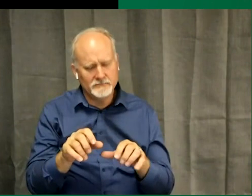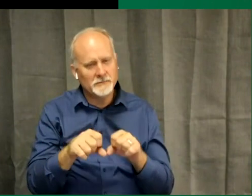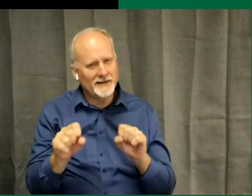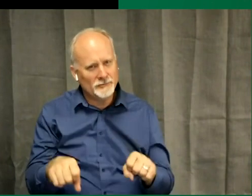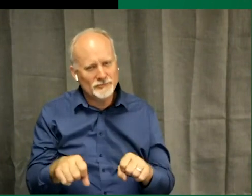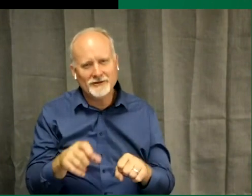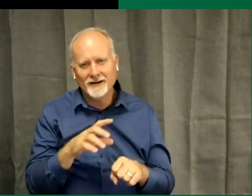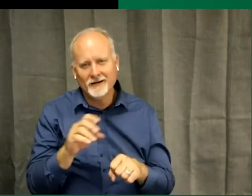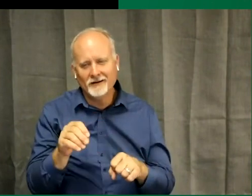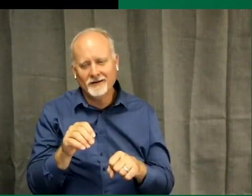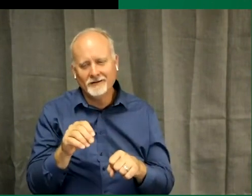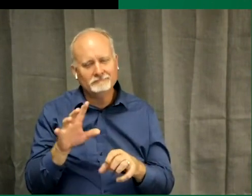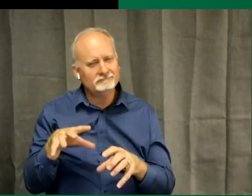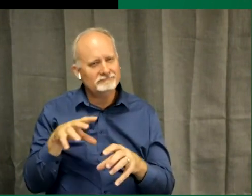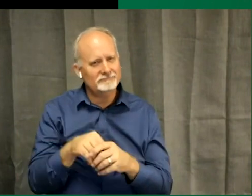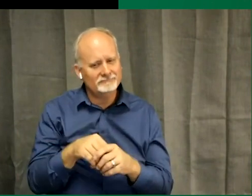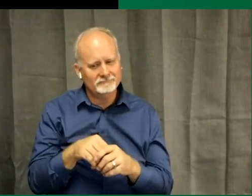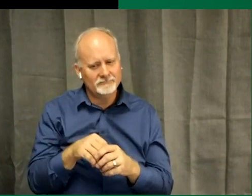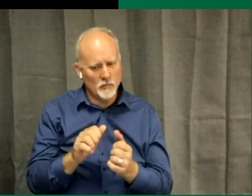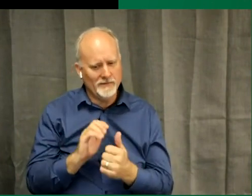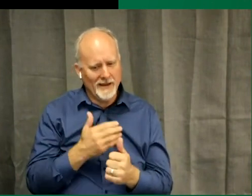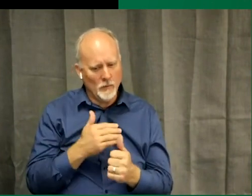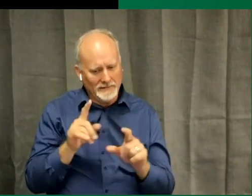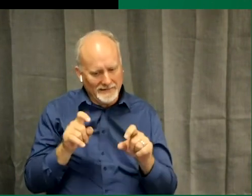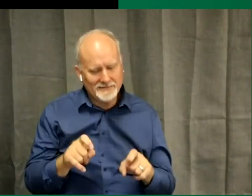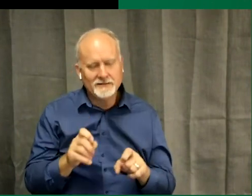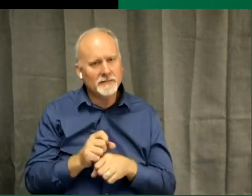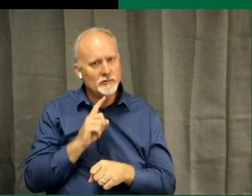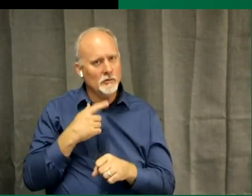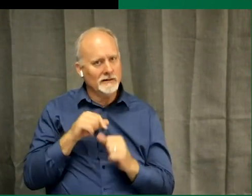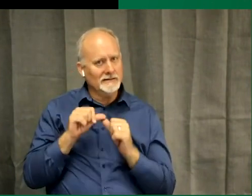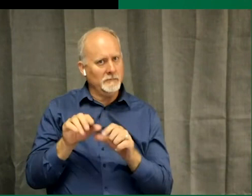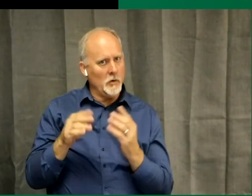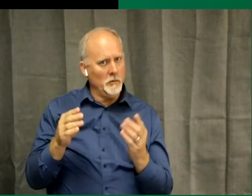promoting behaviors so that we could keep campus open and complete this semester while